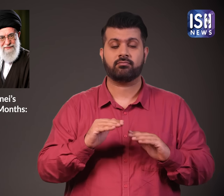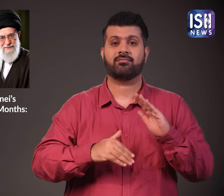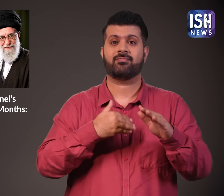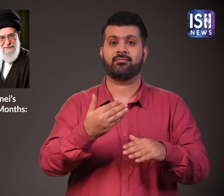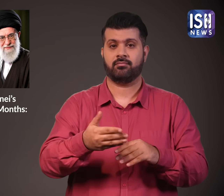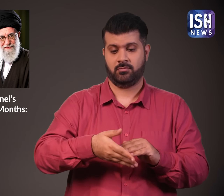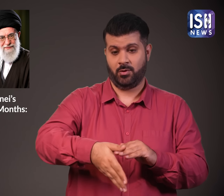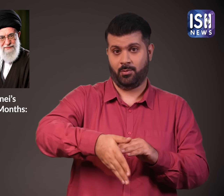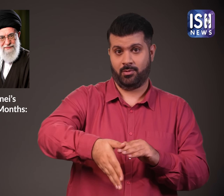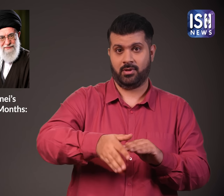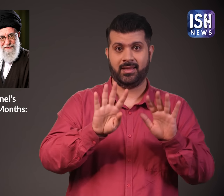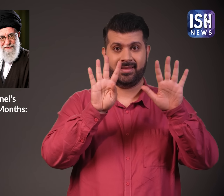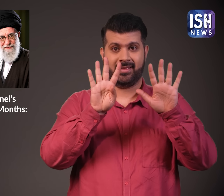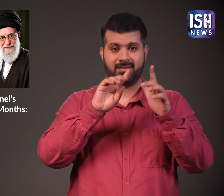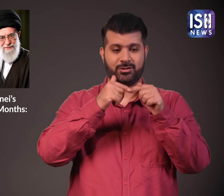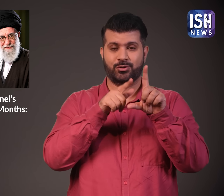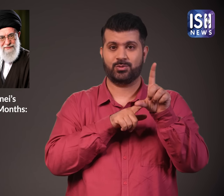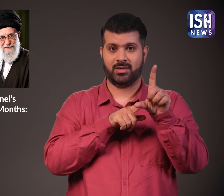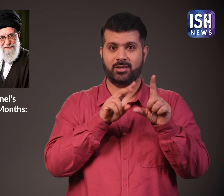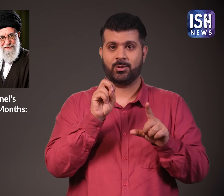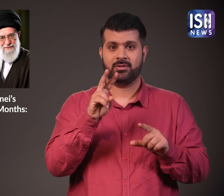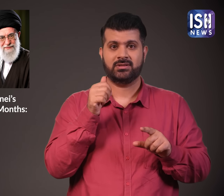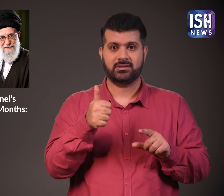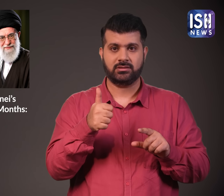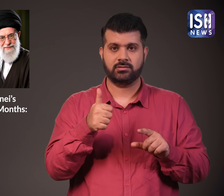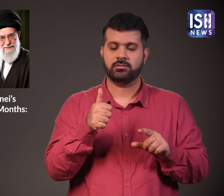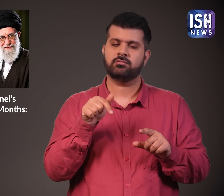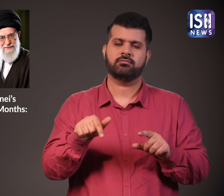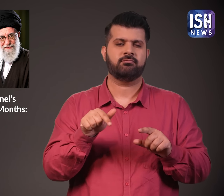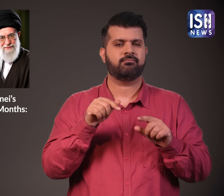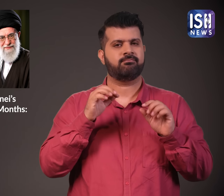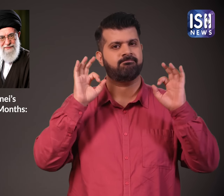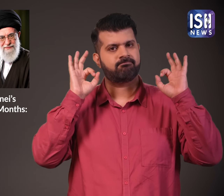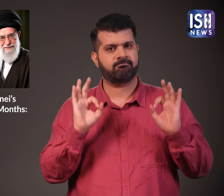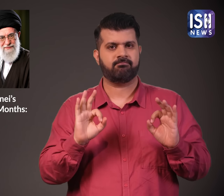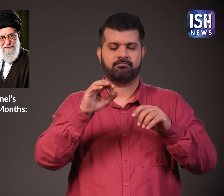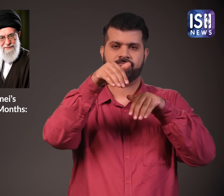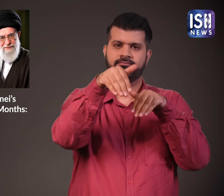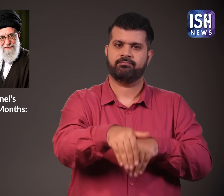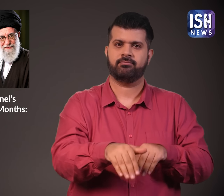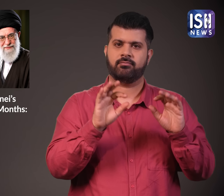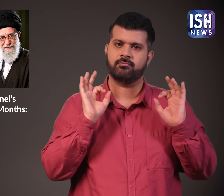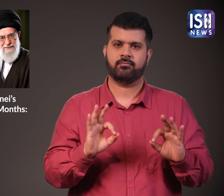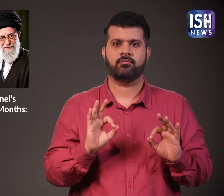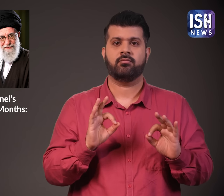The final burial will take place on 9 July 2026.